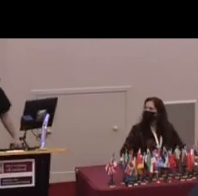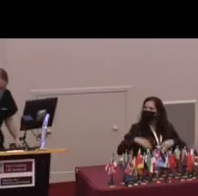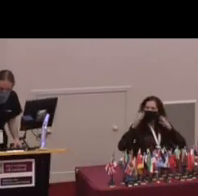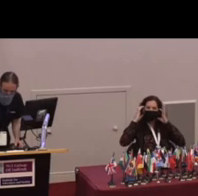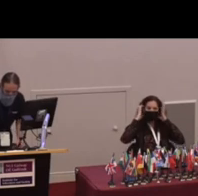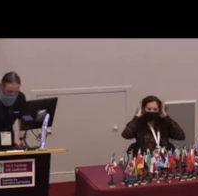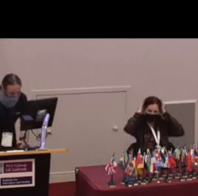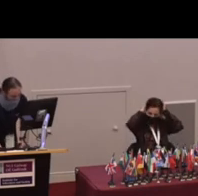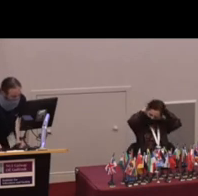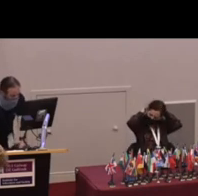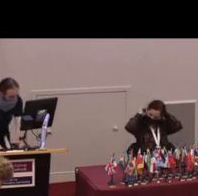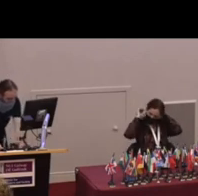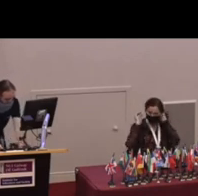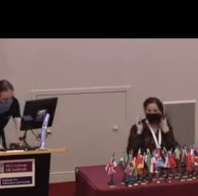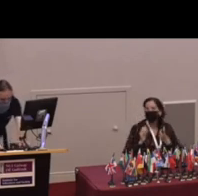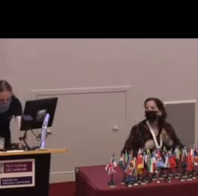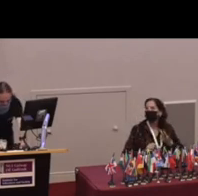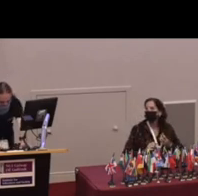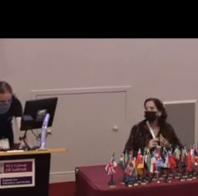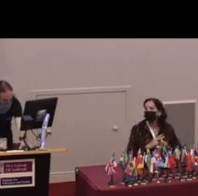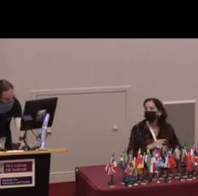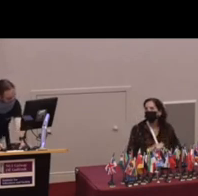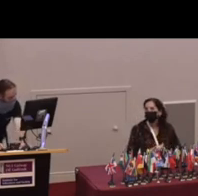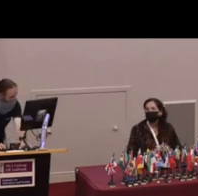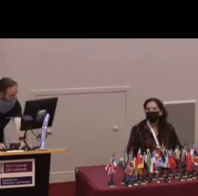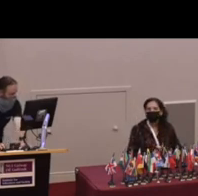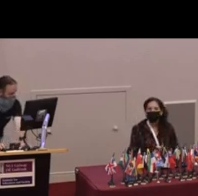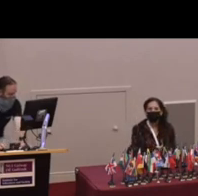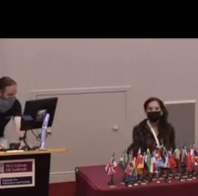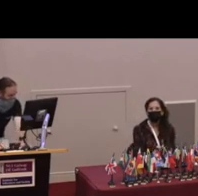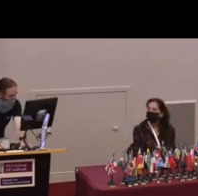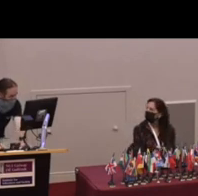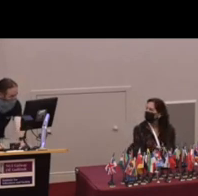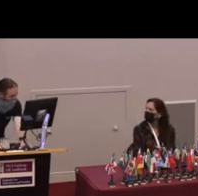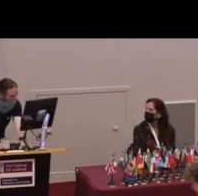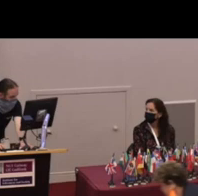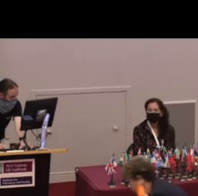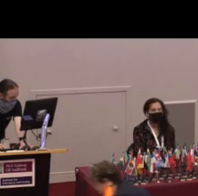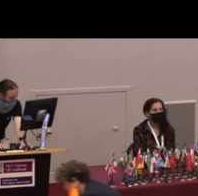and the ways in which people can really understand each other across different divides and perspectives